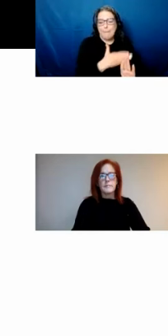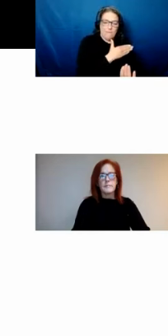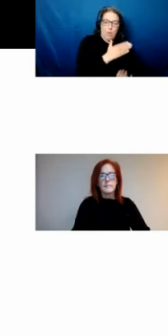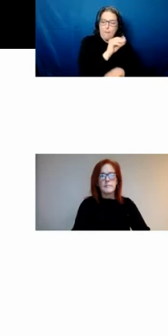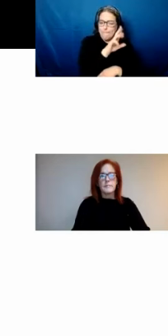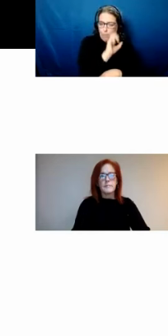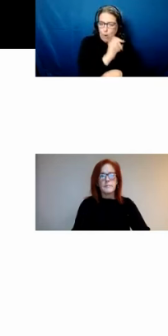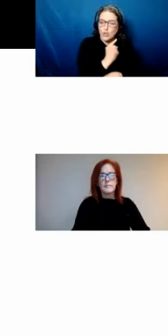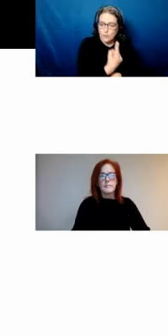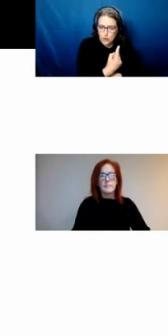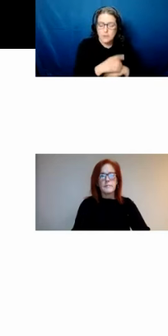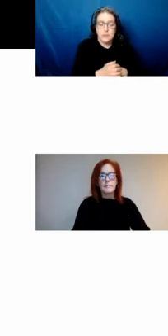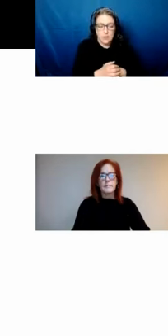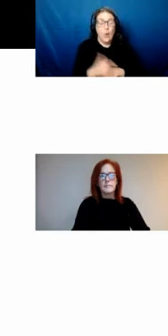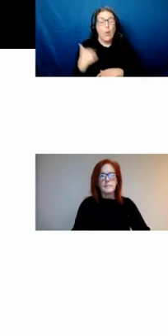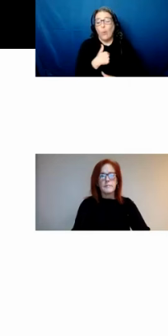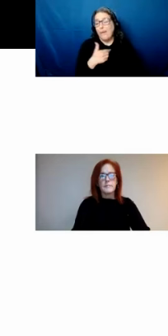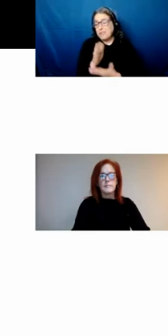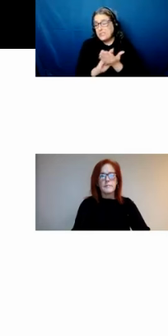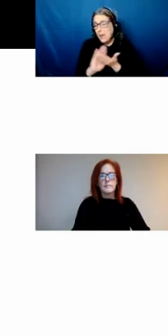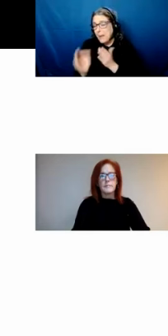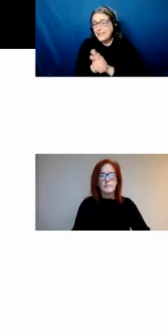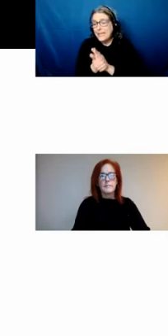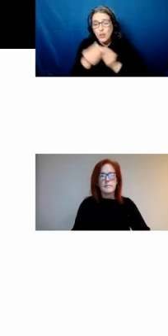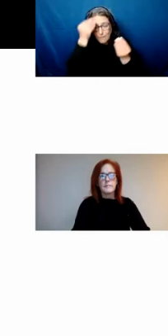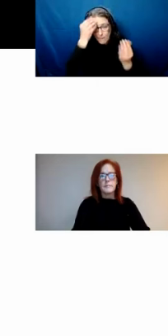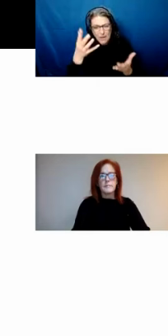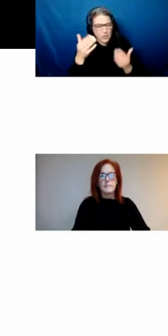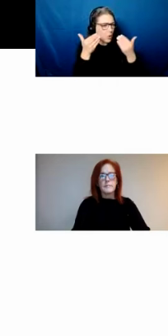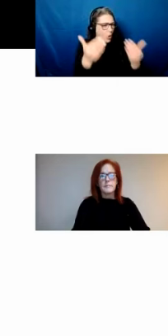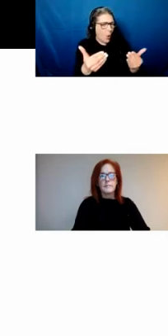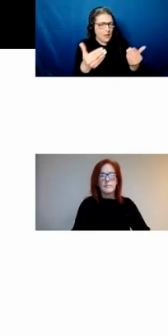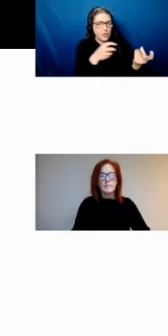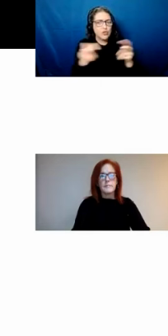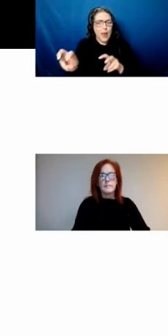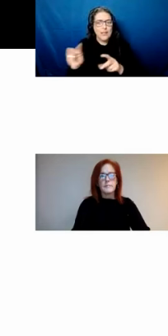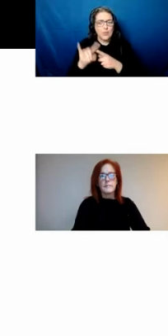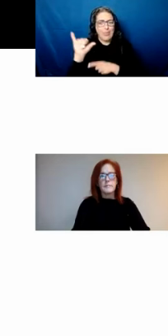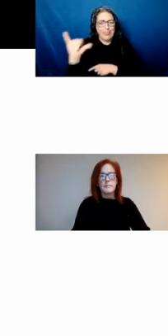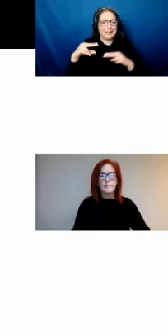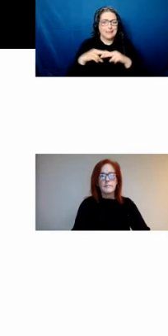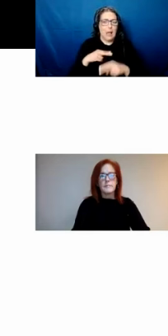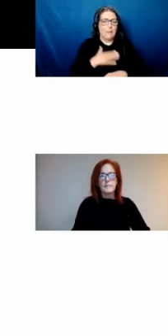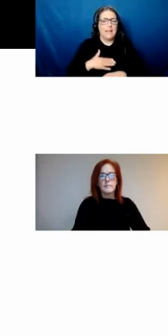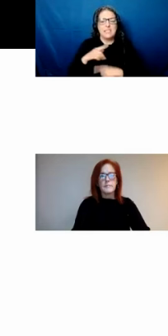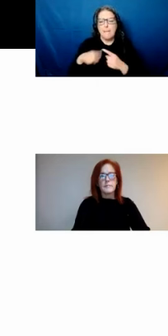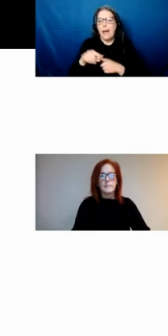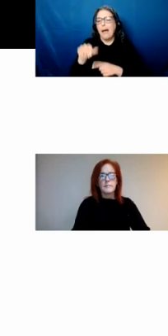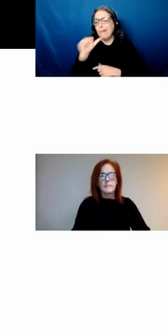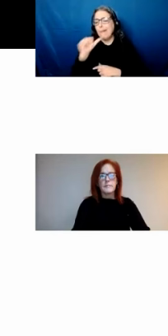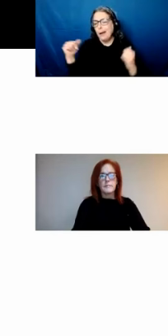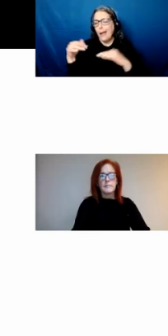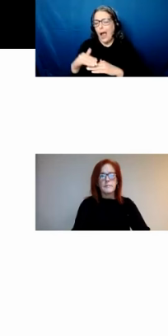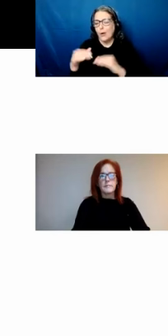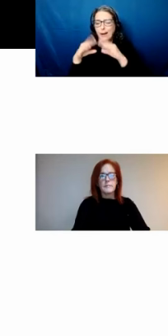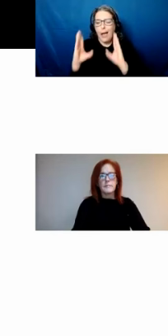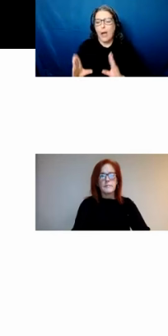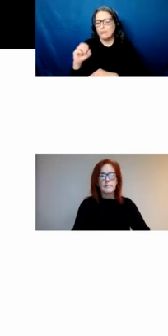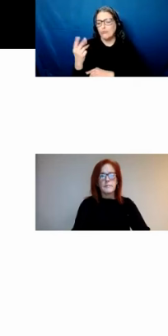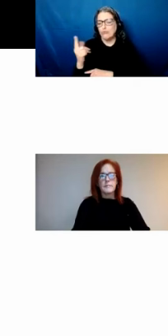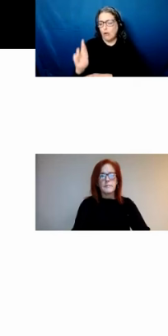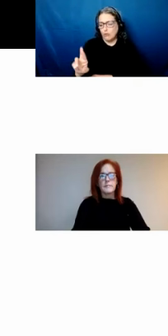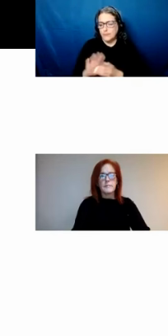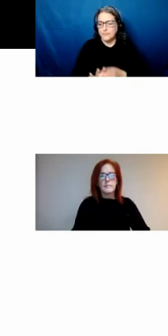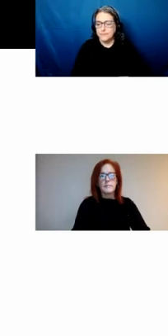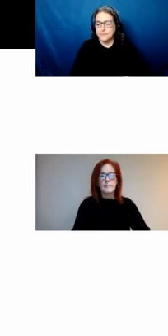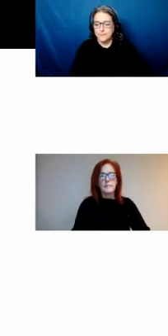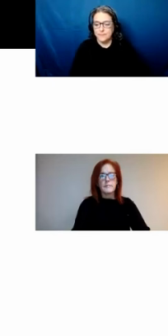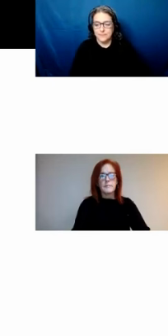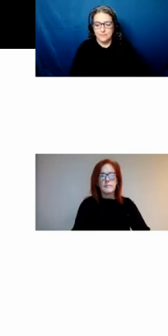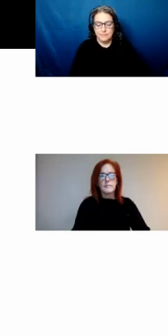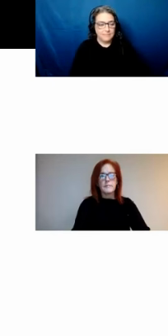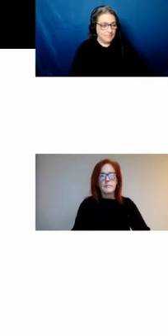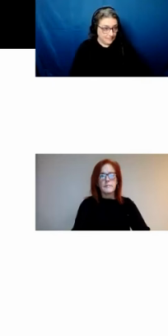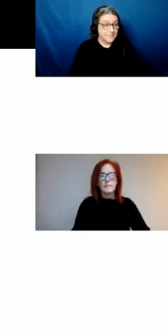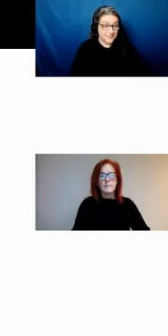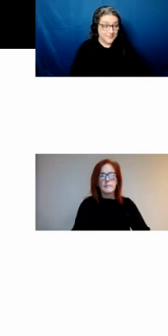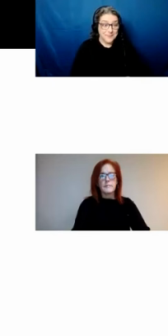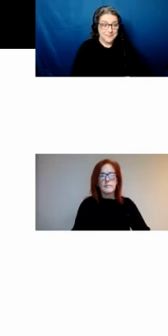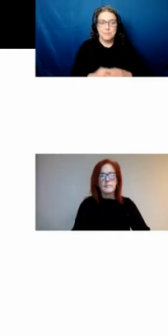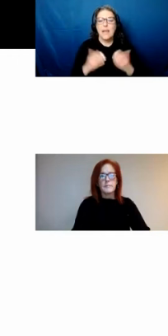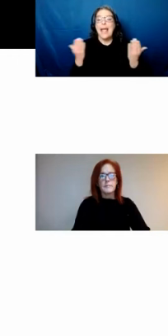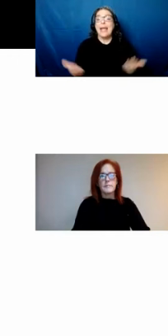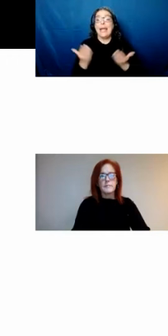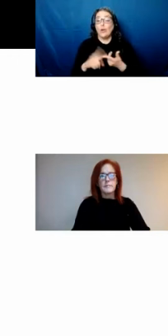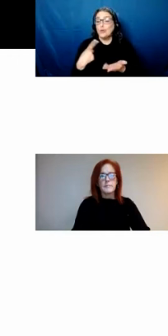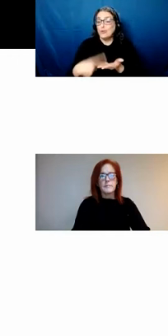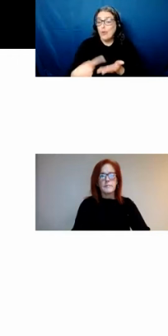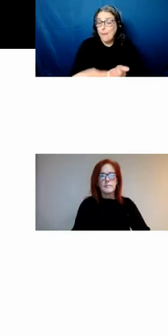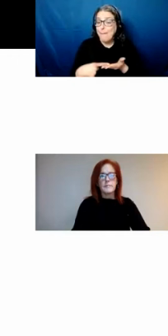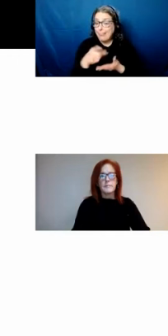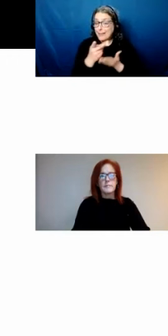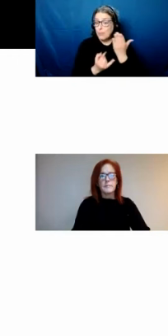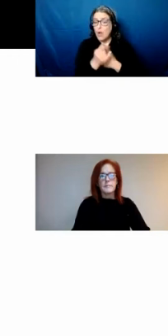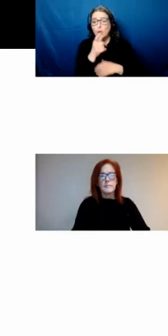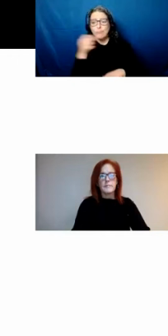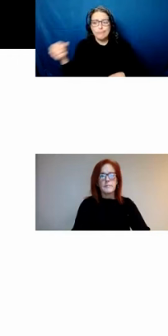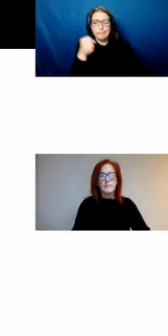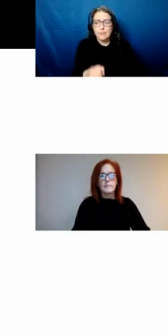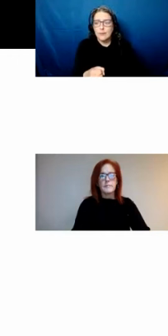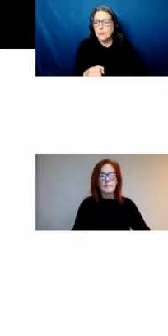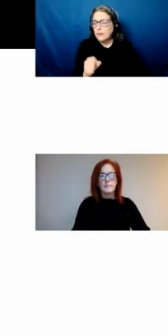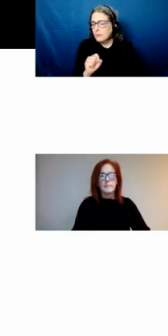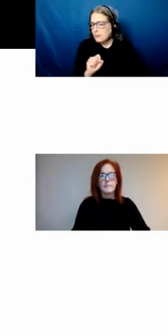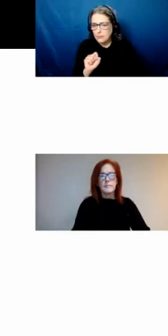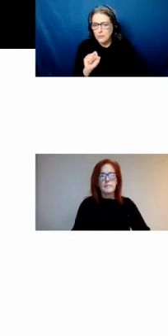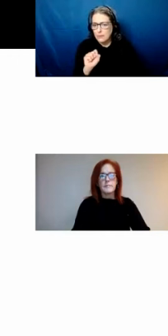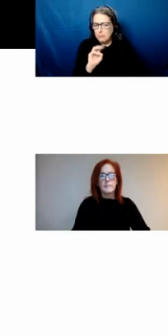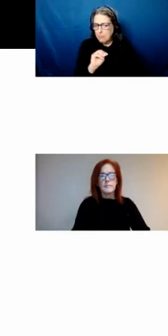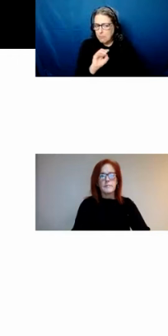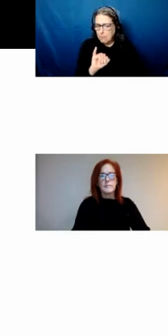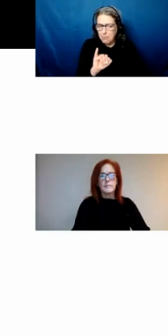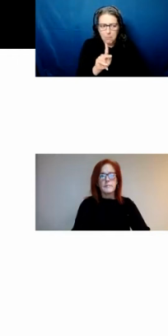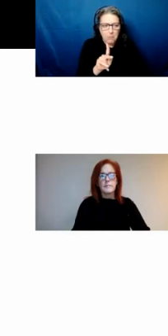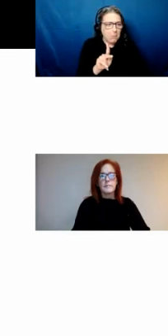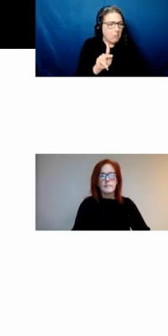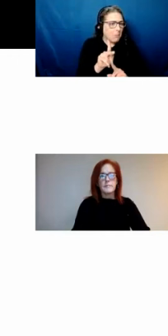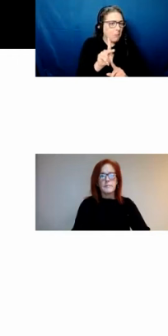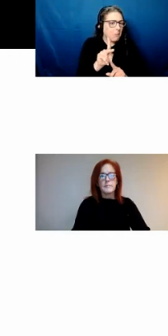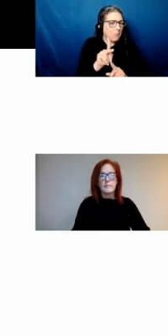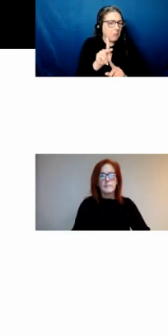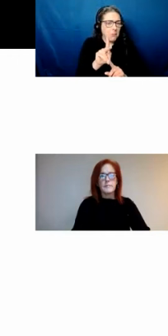Can I have the next slide, Wyatt?. Emergency Solutions Grant. We received about 400 thousand a year for this, and we can found five types of activities outside of administration. We typically because of the limits in the funding want to make a substantial contribution to our grantees so we fund shelter operations. HMIS which is homeless management information services.